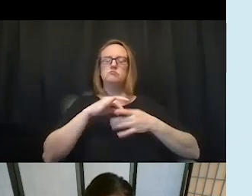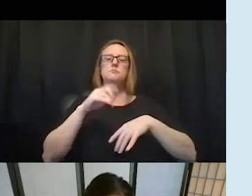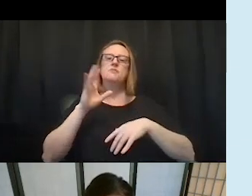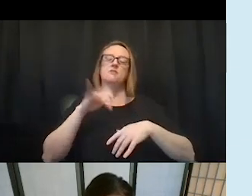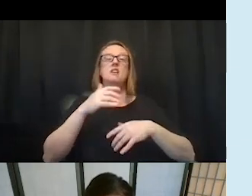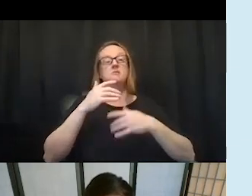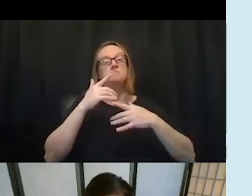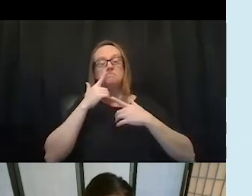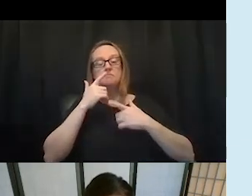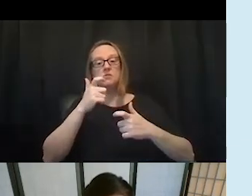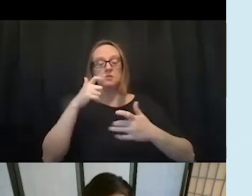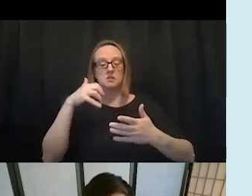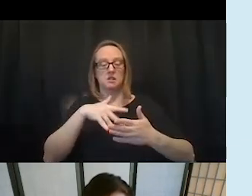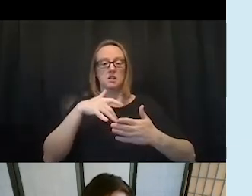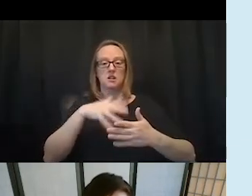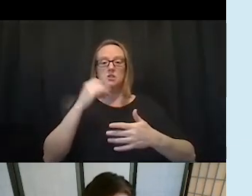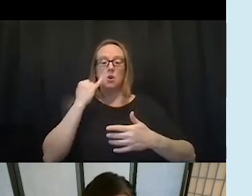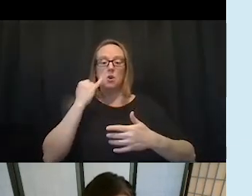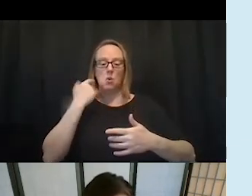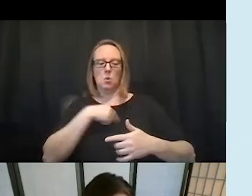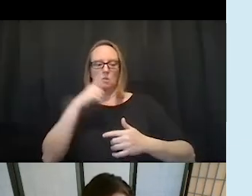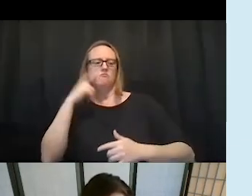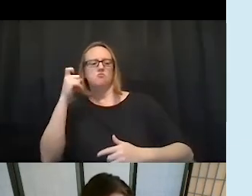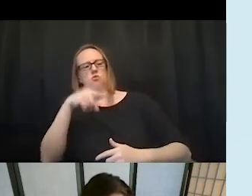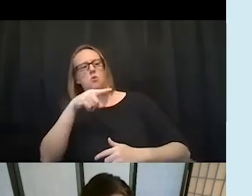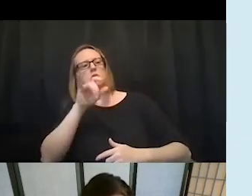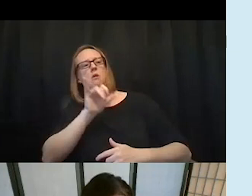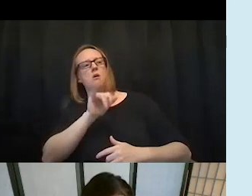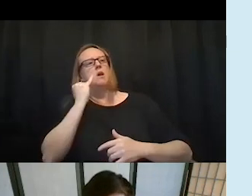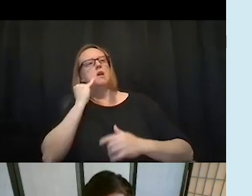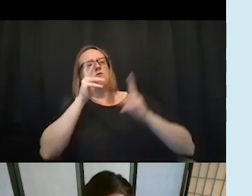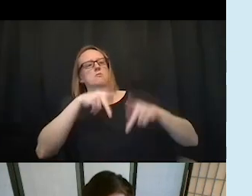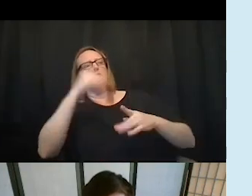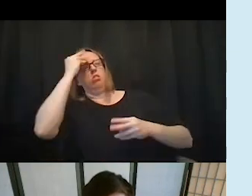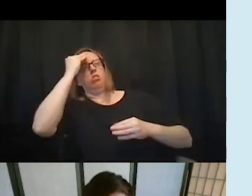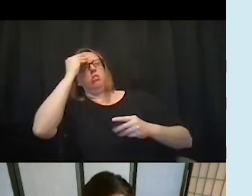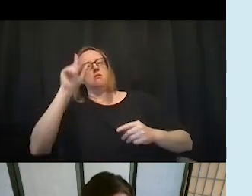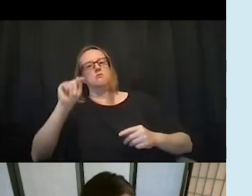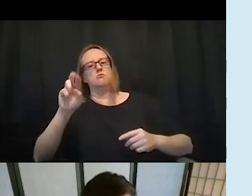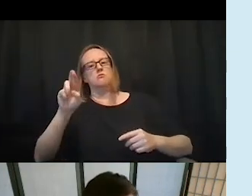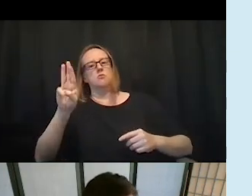to anyone that experiences any sort of medical trauma or um disability related grief as well.